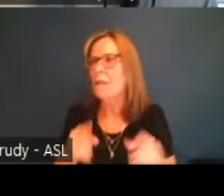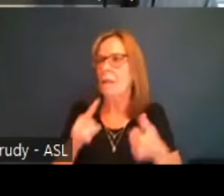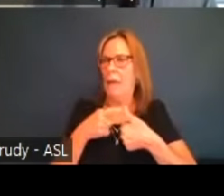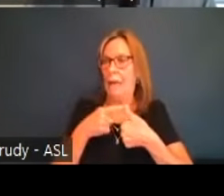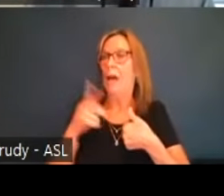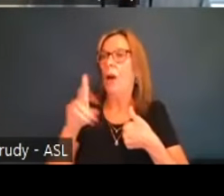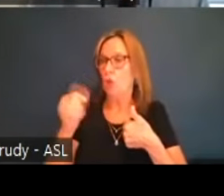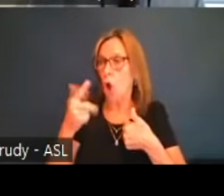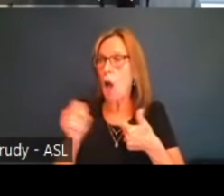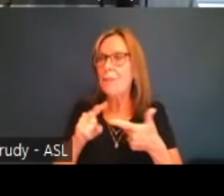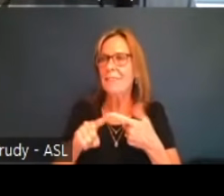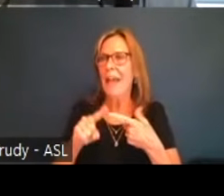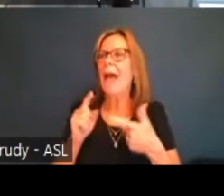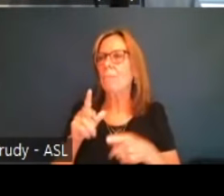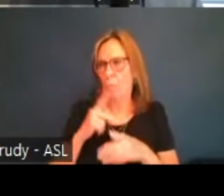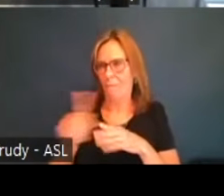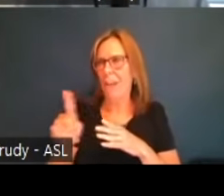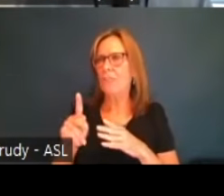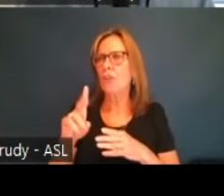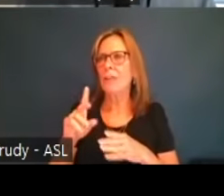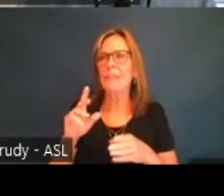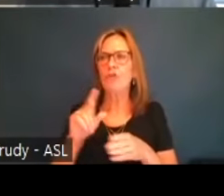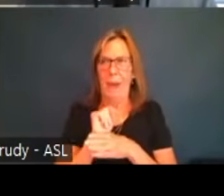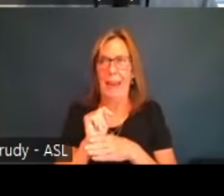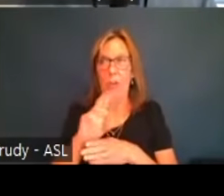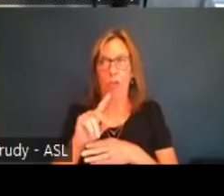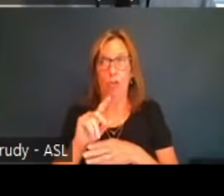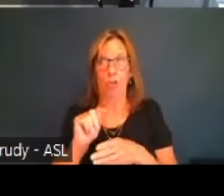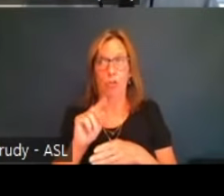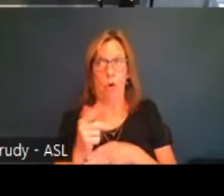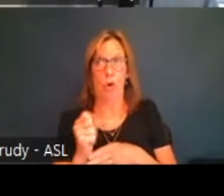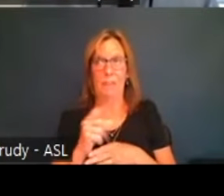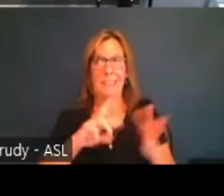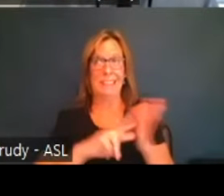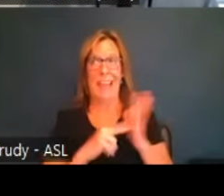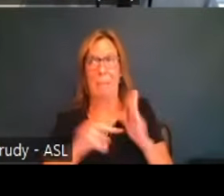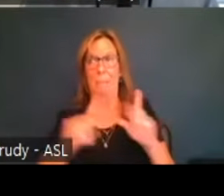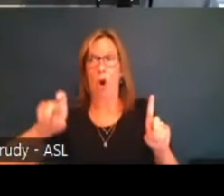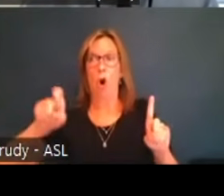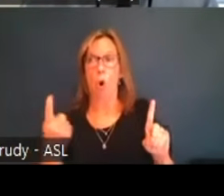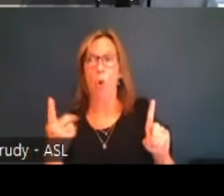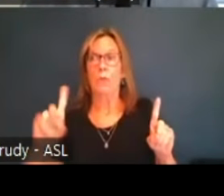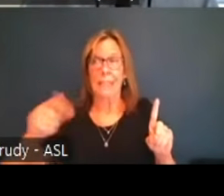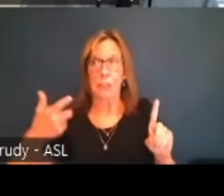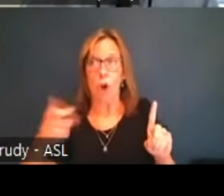that only dogs are allowed in as service animals? No, does not, There's one other type of animal that's allowable, and